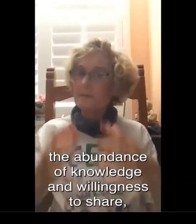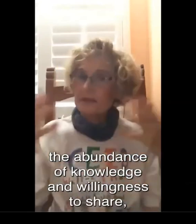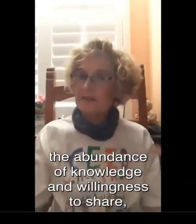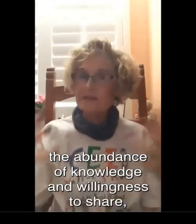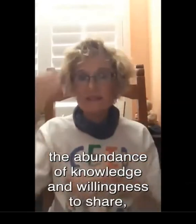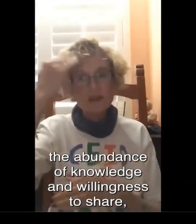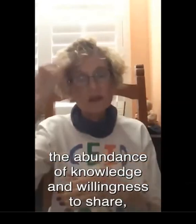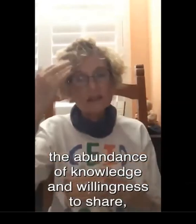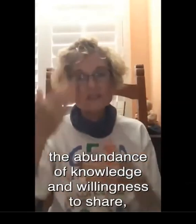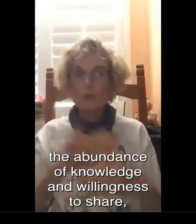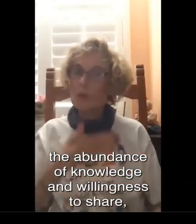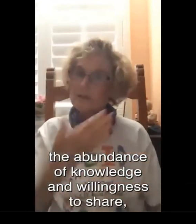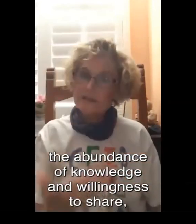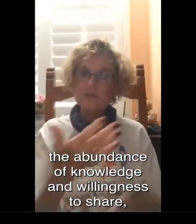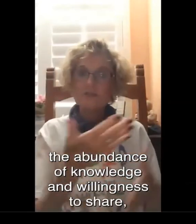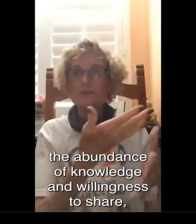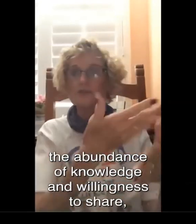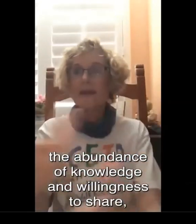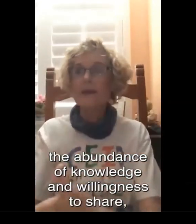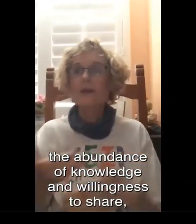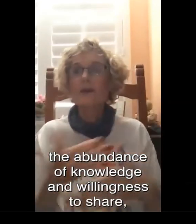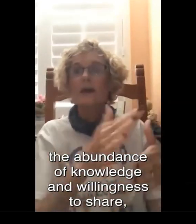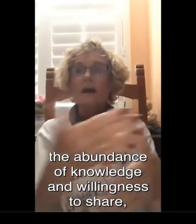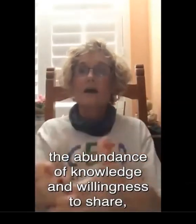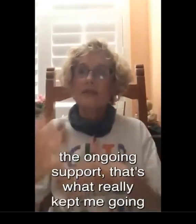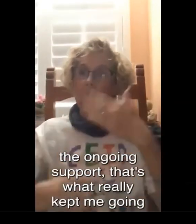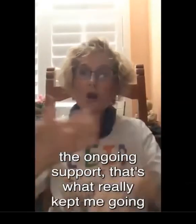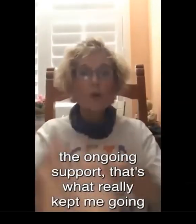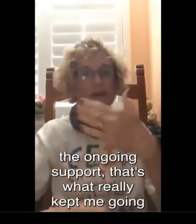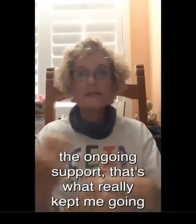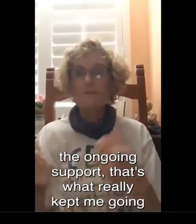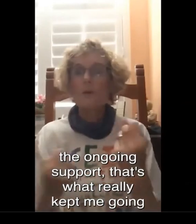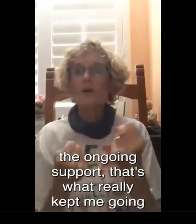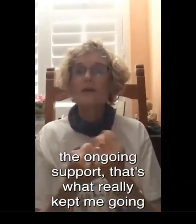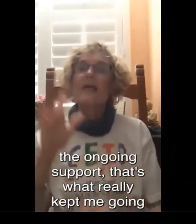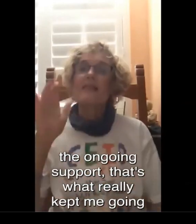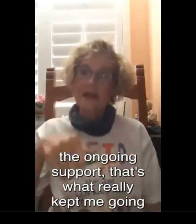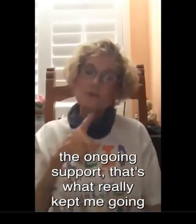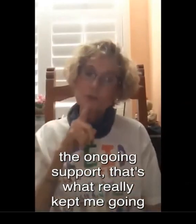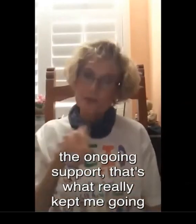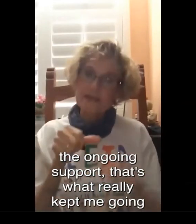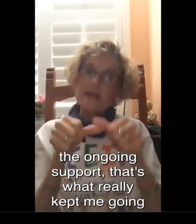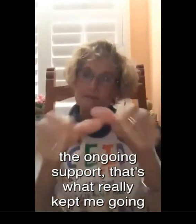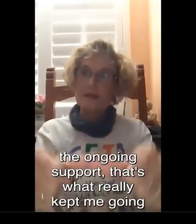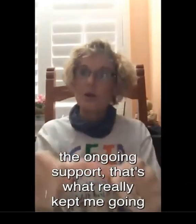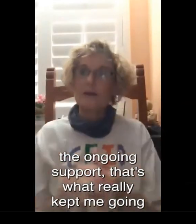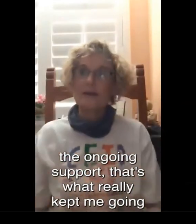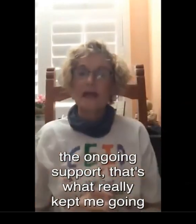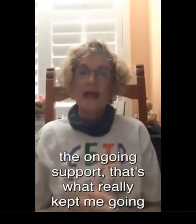the abundance of knowledge and willingness to share, the ongoing support, that's what really kept me going